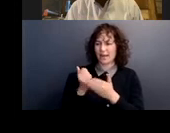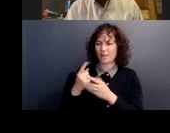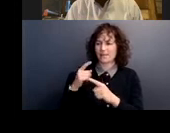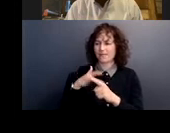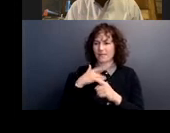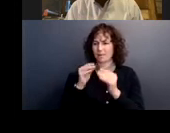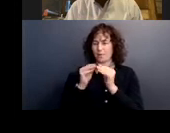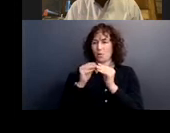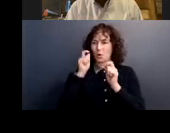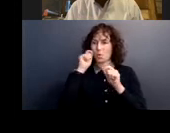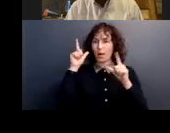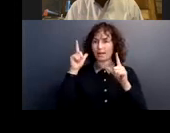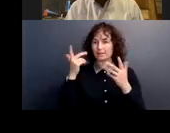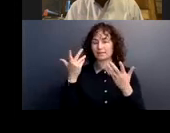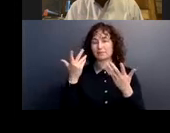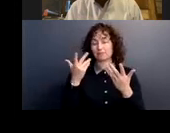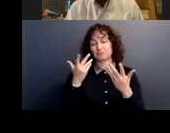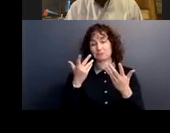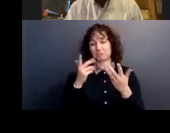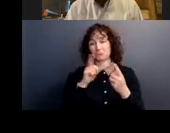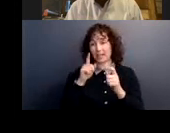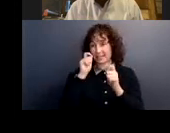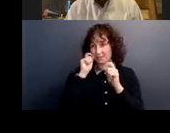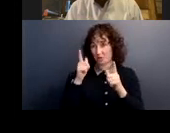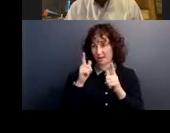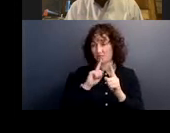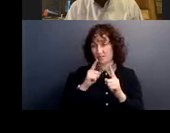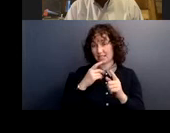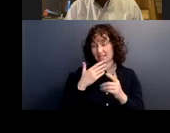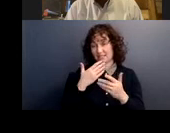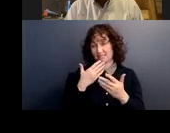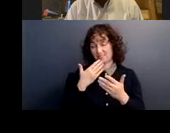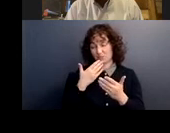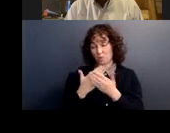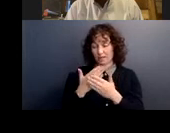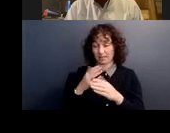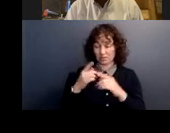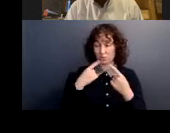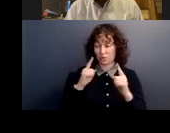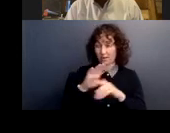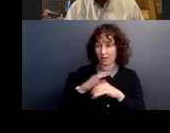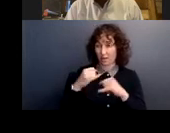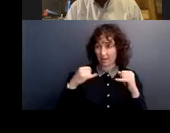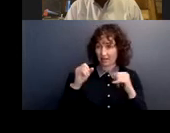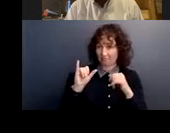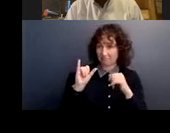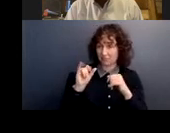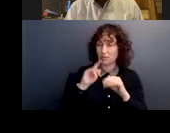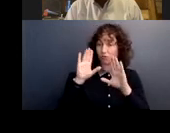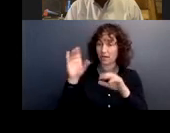And I've been surprised how well it's worked virtually And what's really great too, is that often the parents